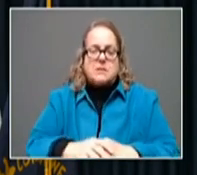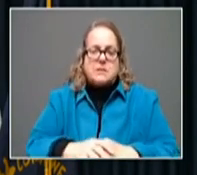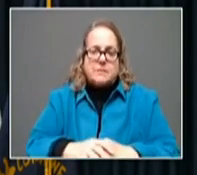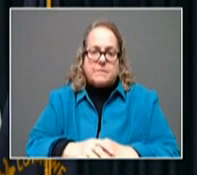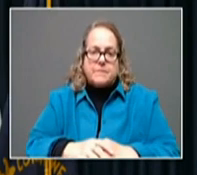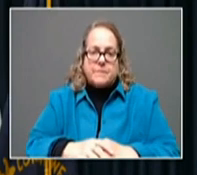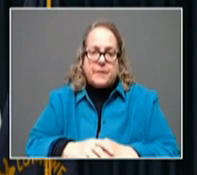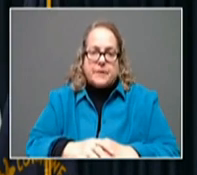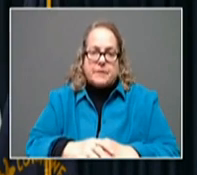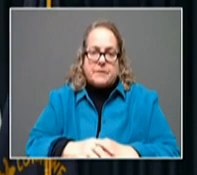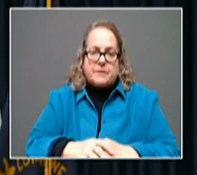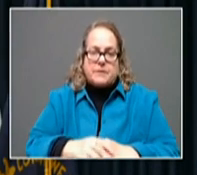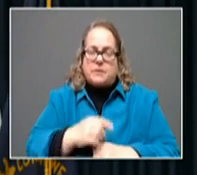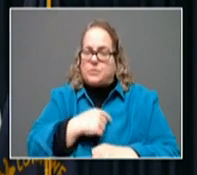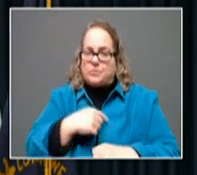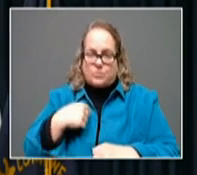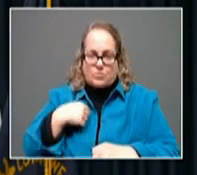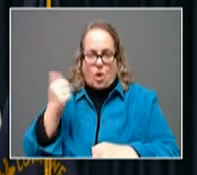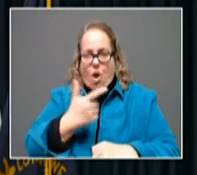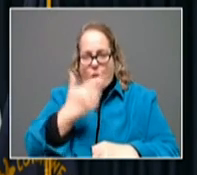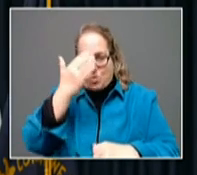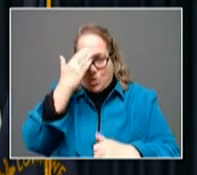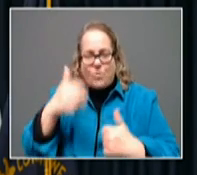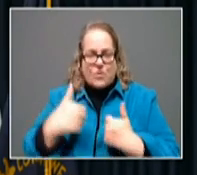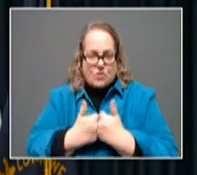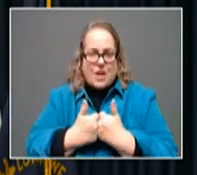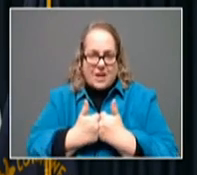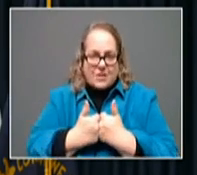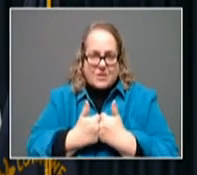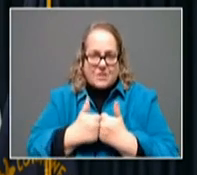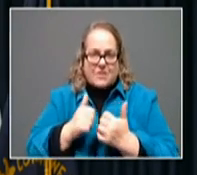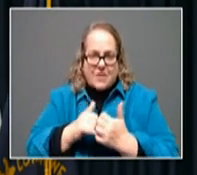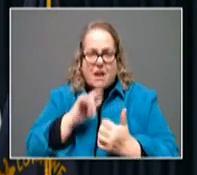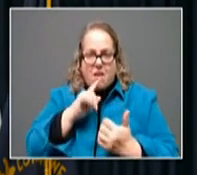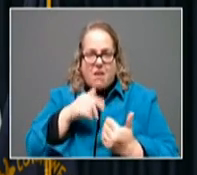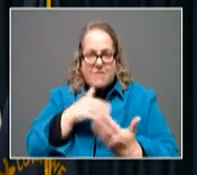we all know the challenges that are faced, their right. It is a congregate